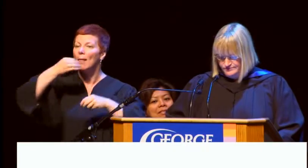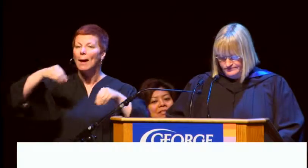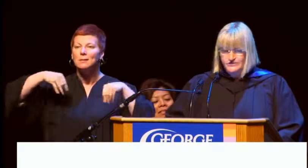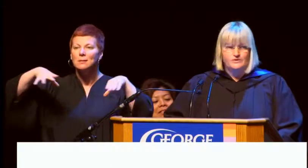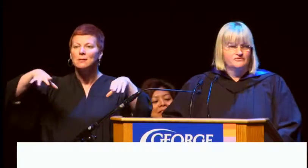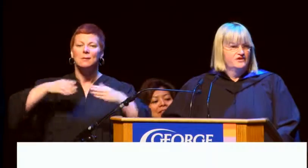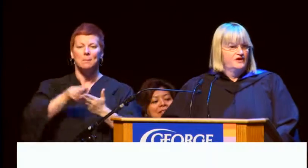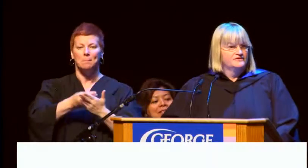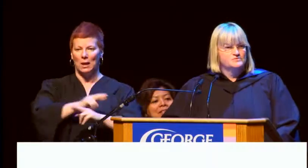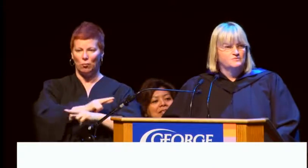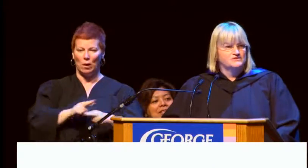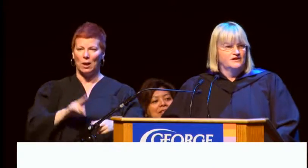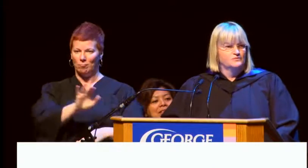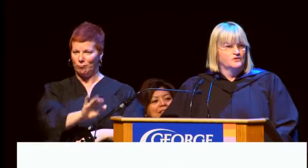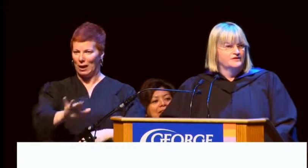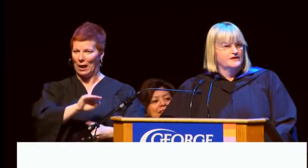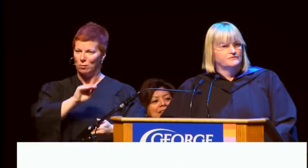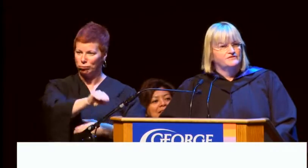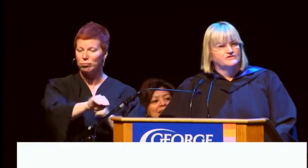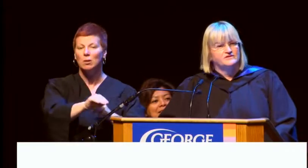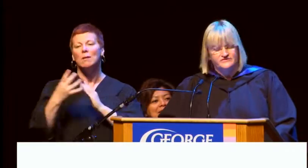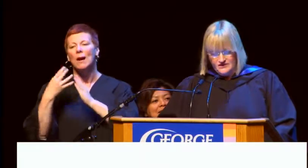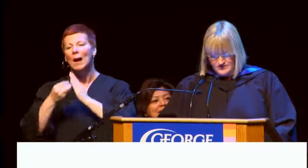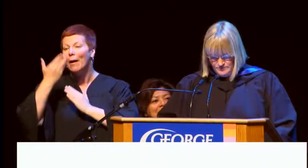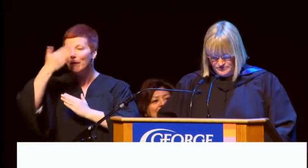AND THEN GO OUTSIDE AND SWEEP THE SIDEWALK AND GET READY FOR THE DAY'S CUSTOMERS.